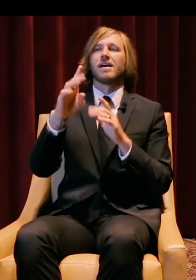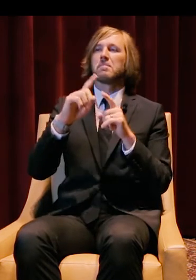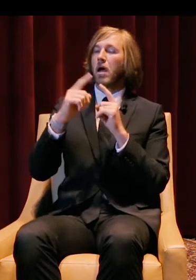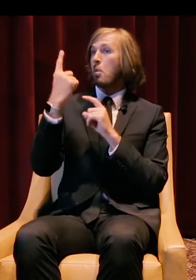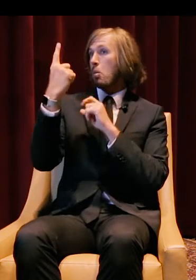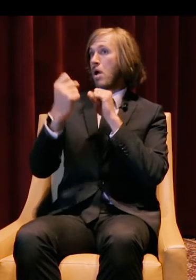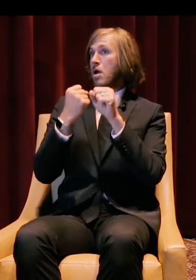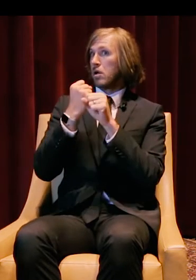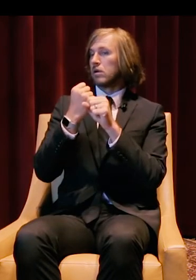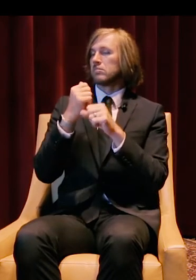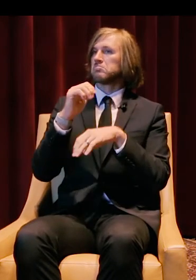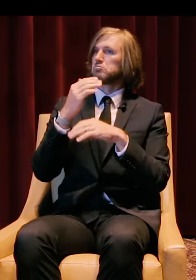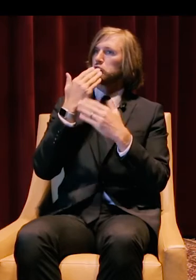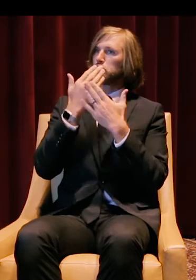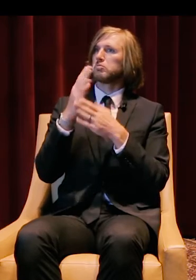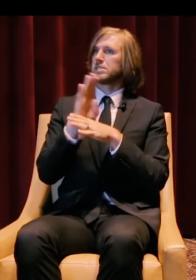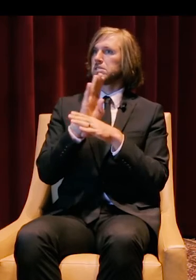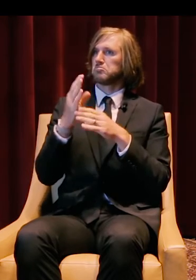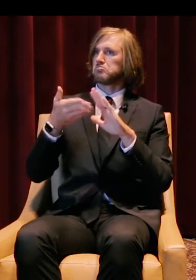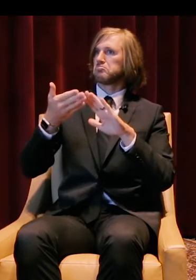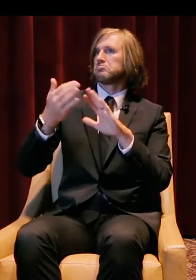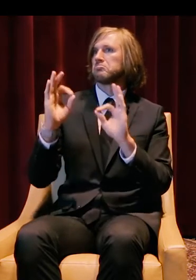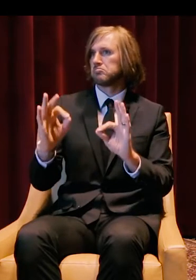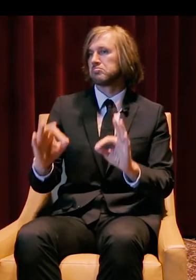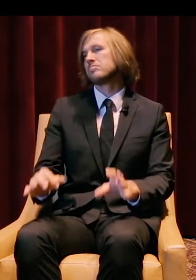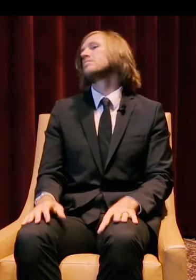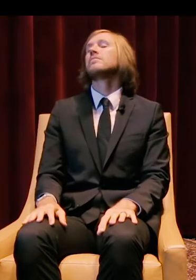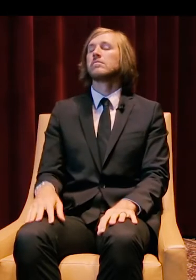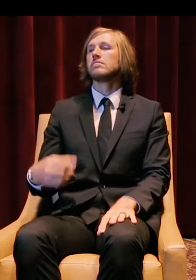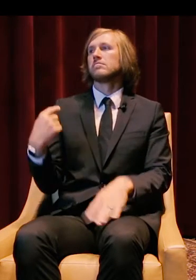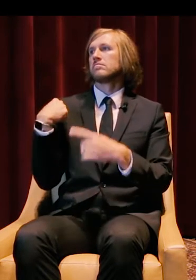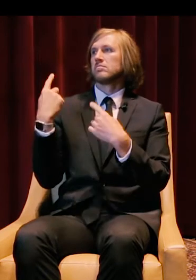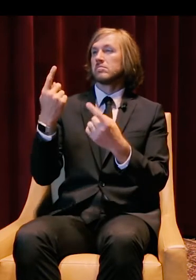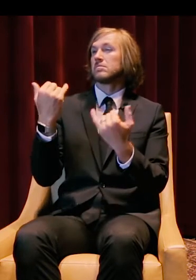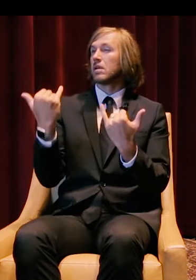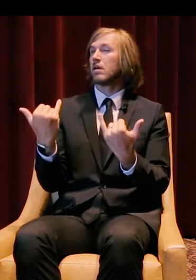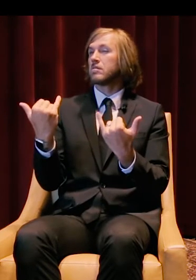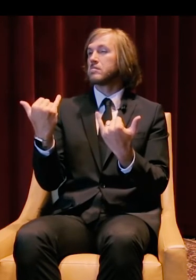we had a good business going, and we've been in business for 29 years.